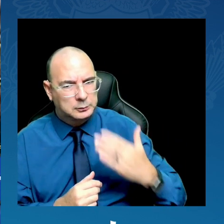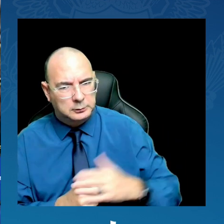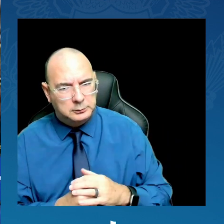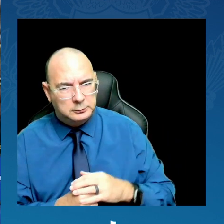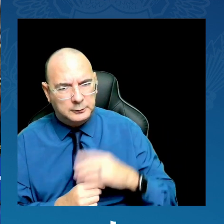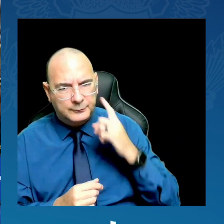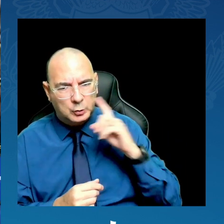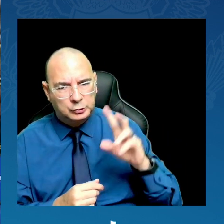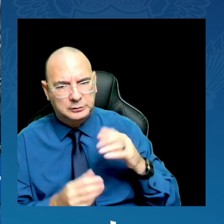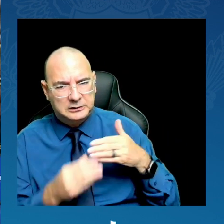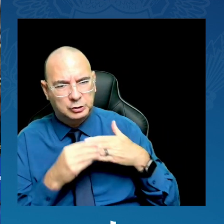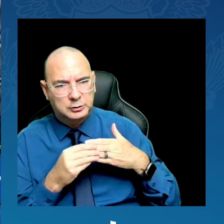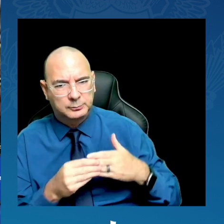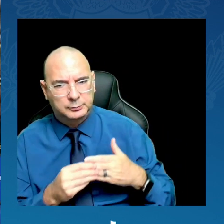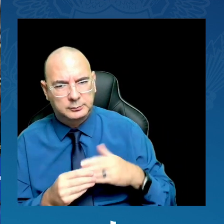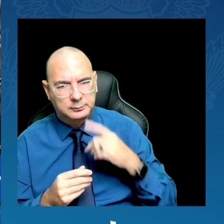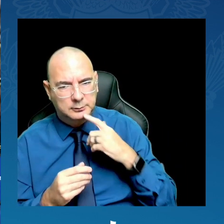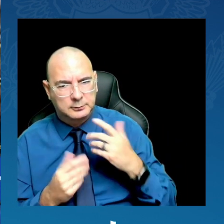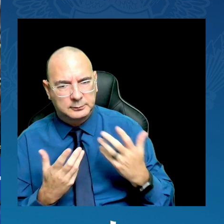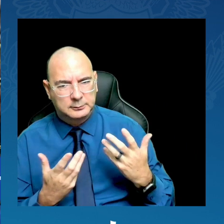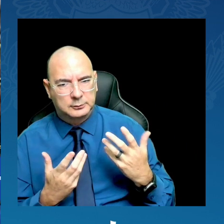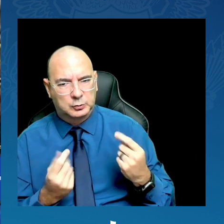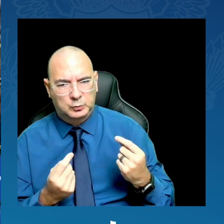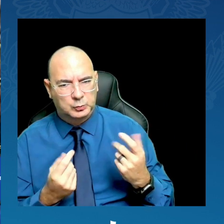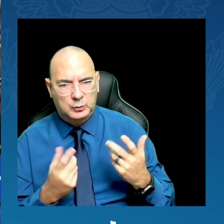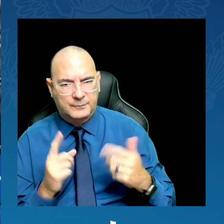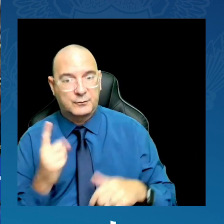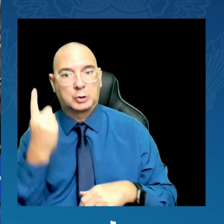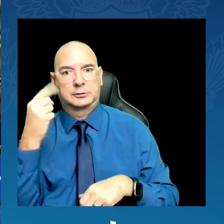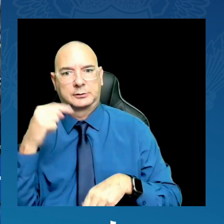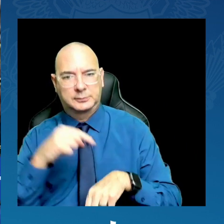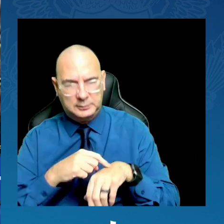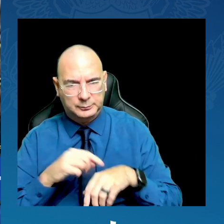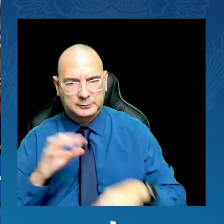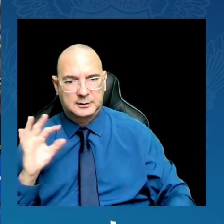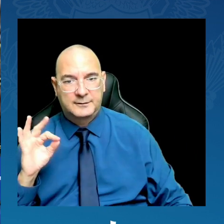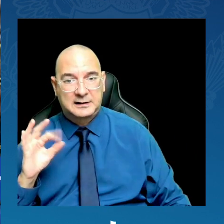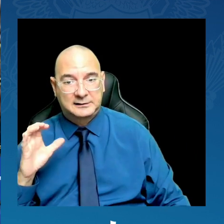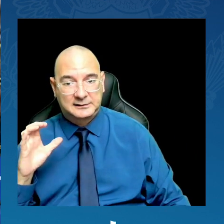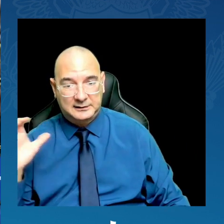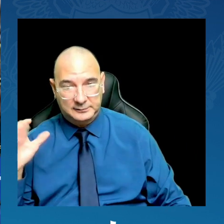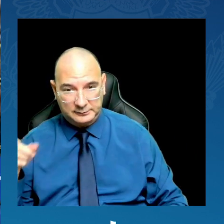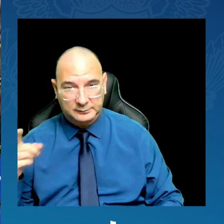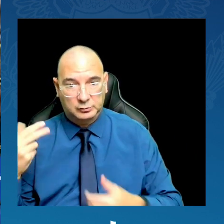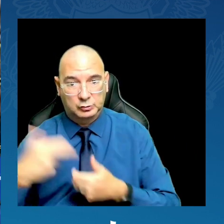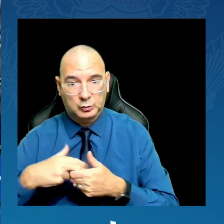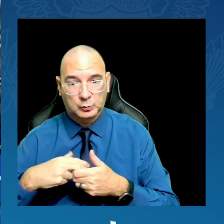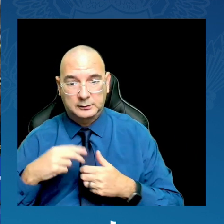This is the first time the FCC is joining the National Space Council. I think that's a good thing, because we're doing a lot